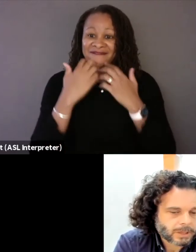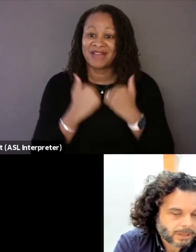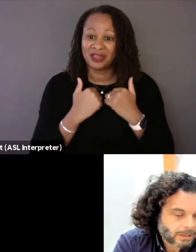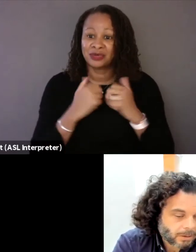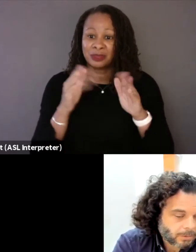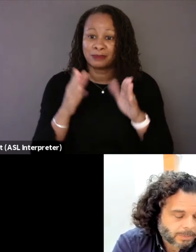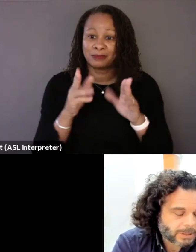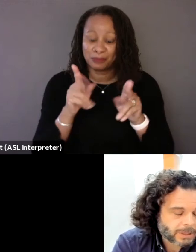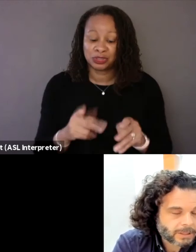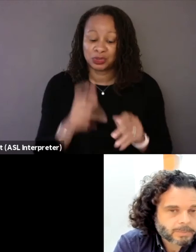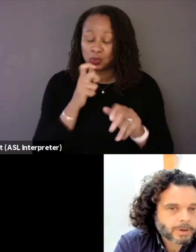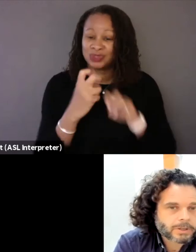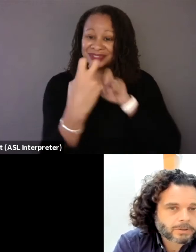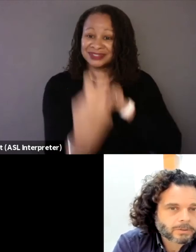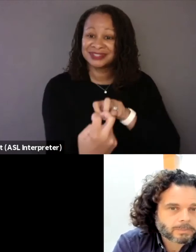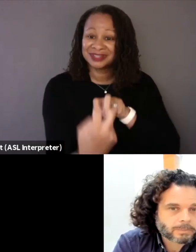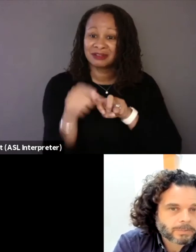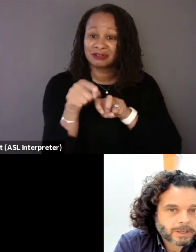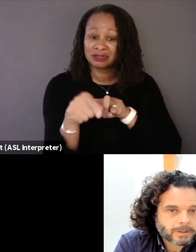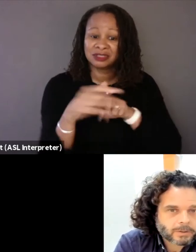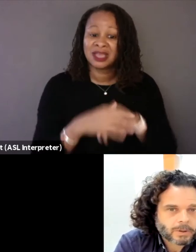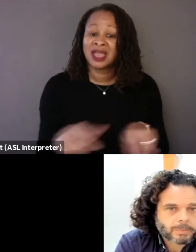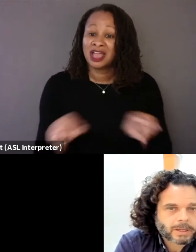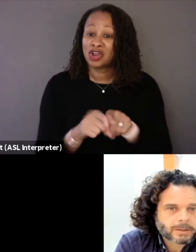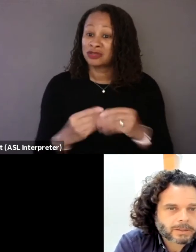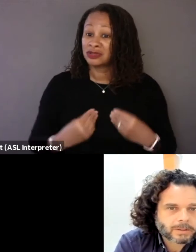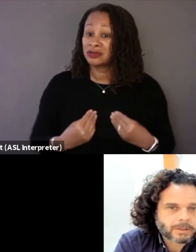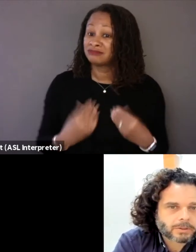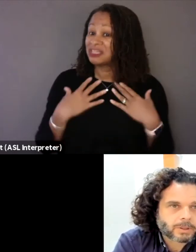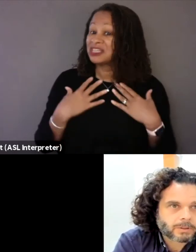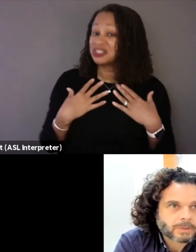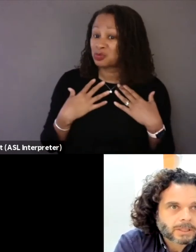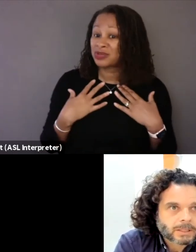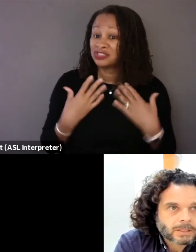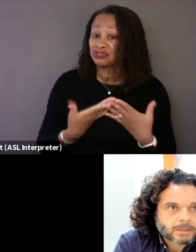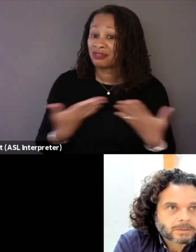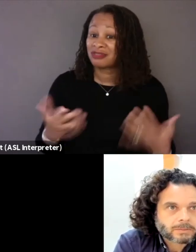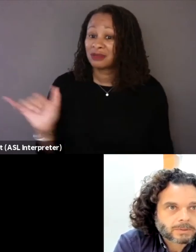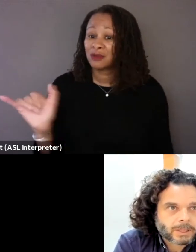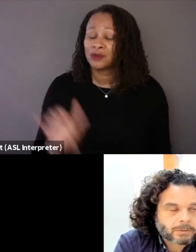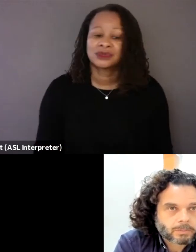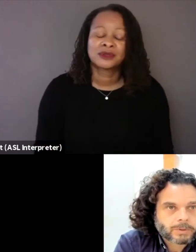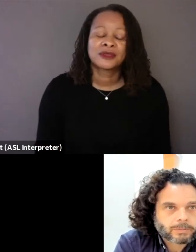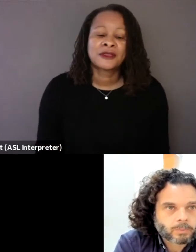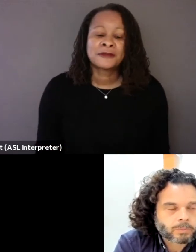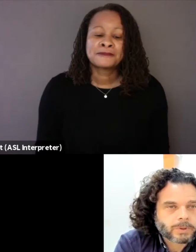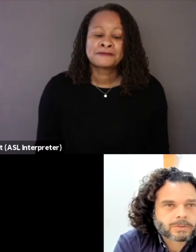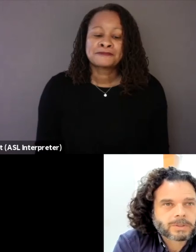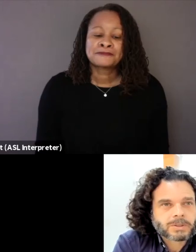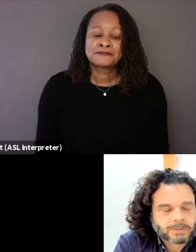And ultimately an inspirational thing too. I mean, I think that you can, you know, we've, there's, there's,